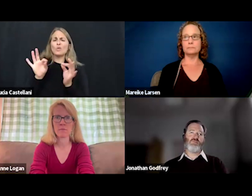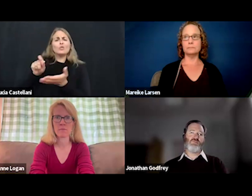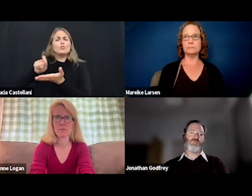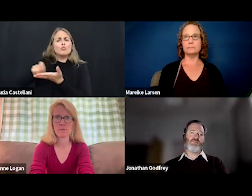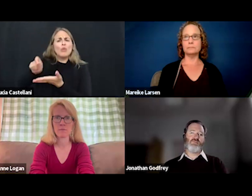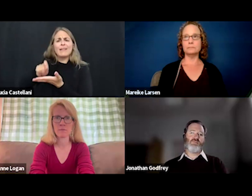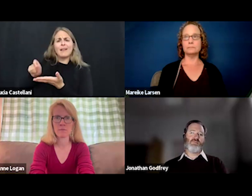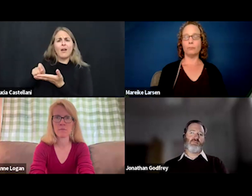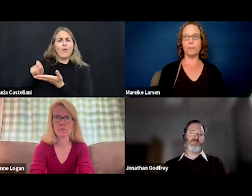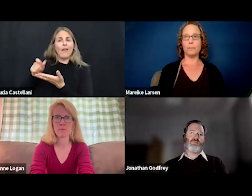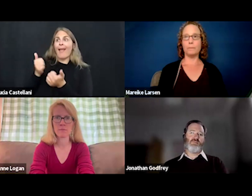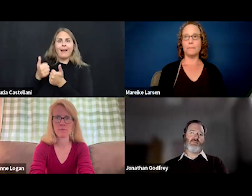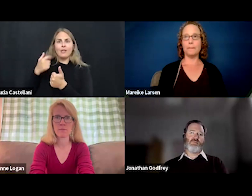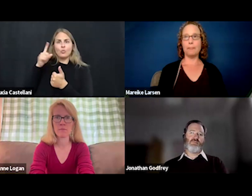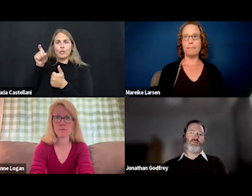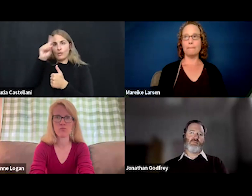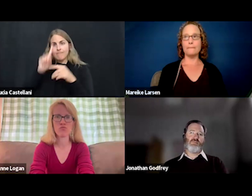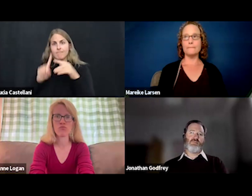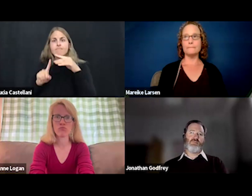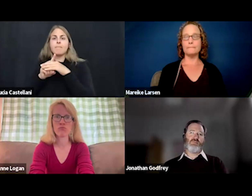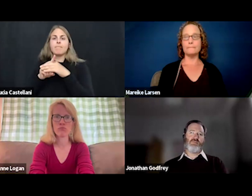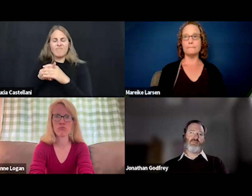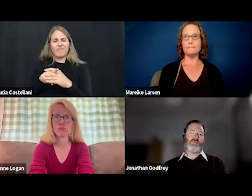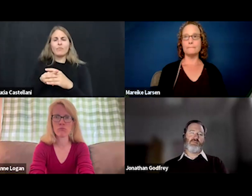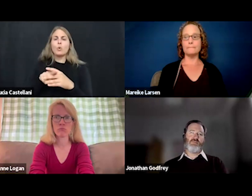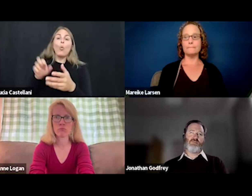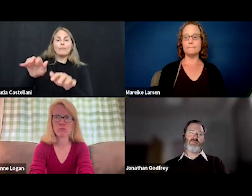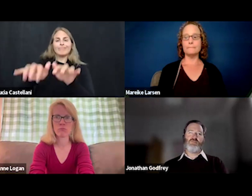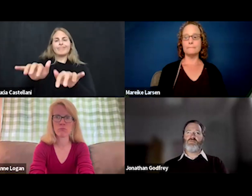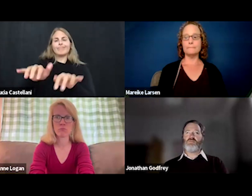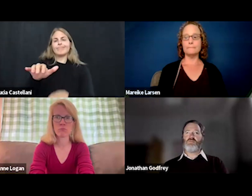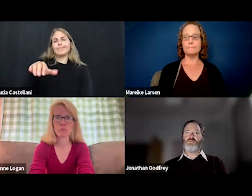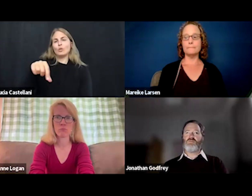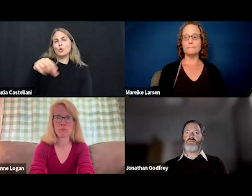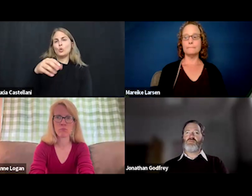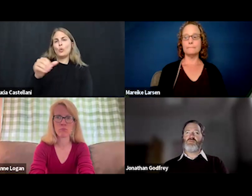come up for you in the Q&A tab. We'll be keeping an eye on that and gathering them